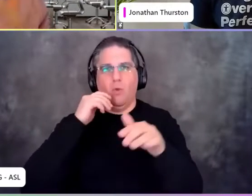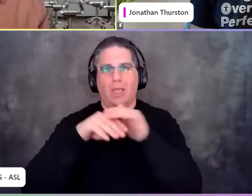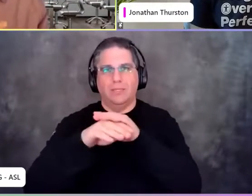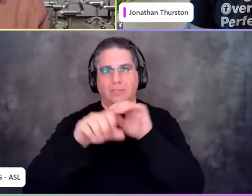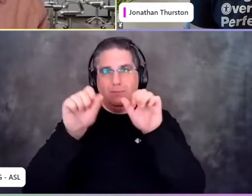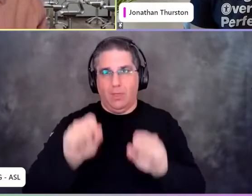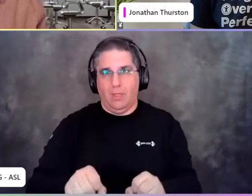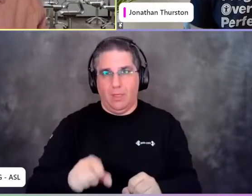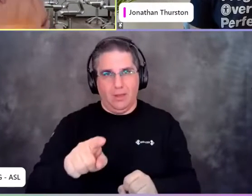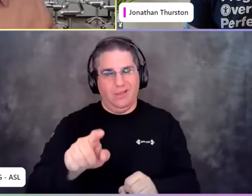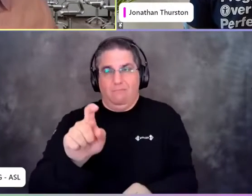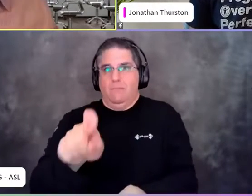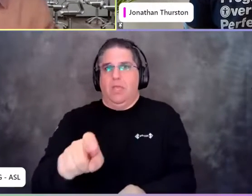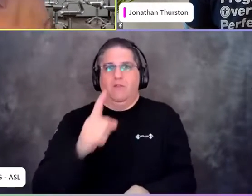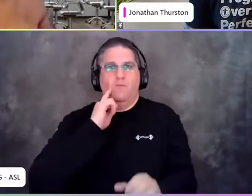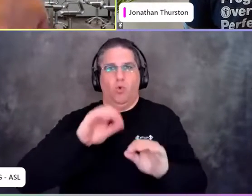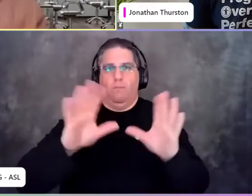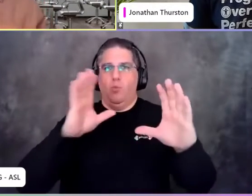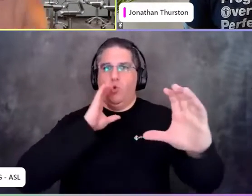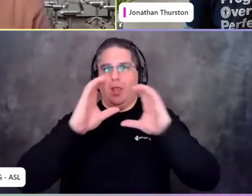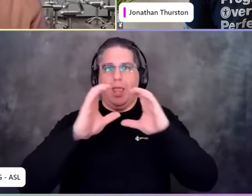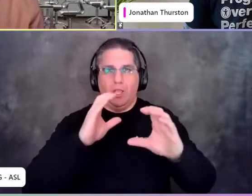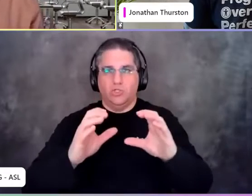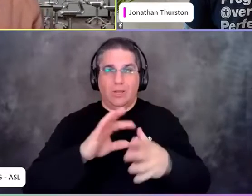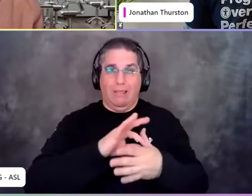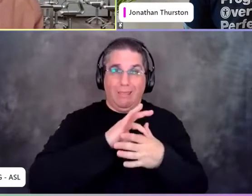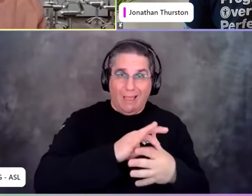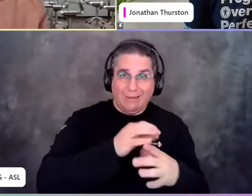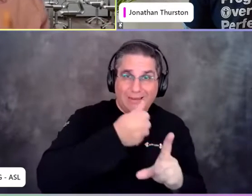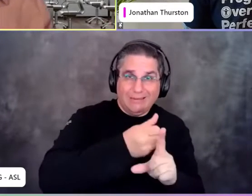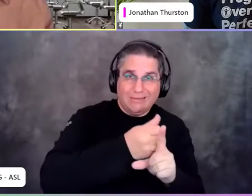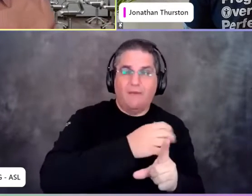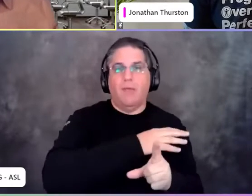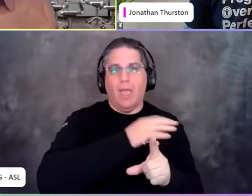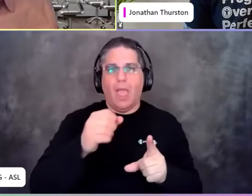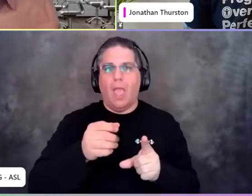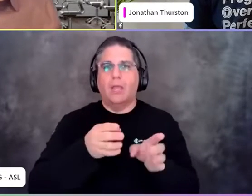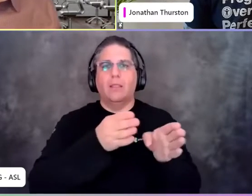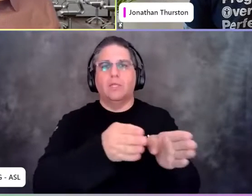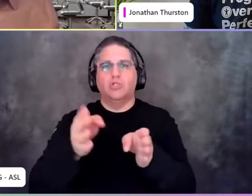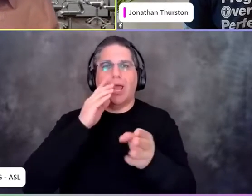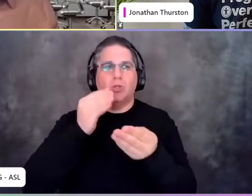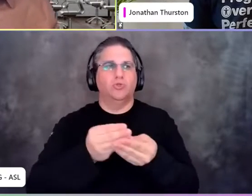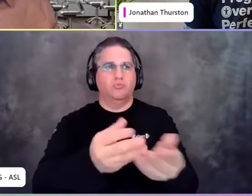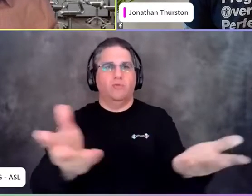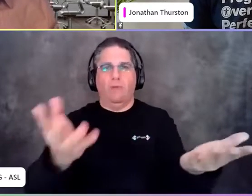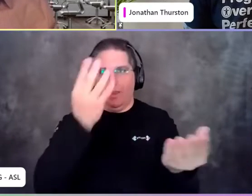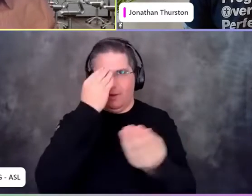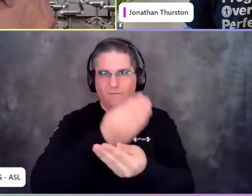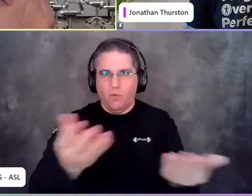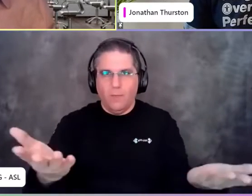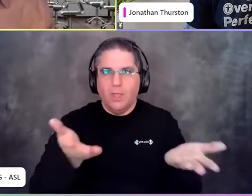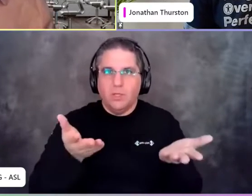your communications people, both for internal communications for employees, and external communications need training on accessibility of